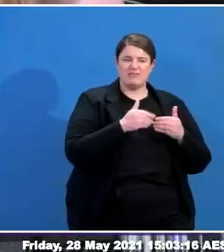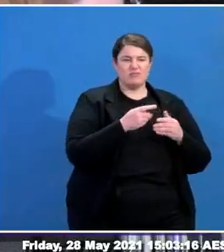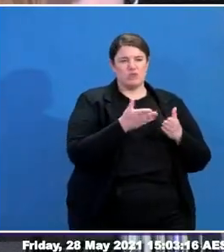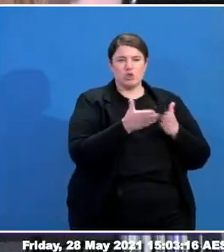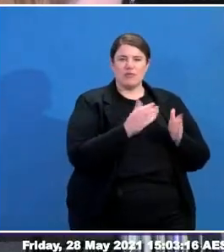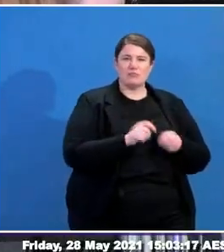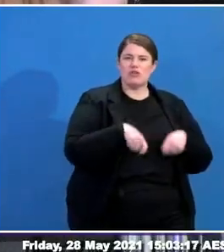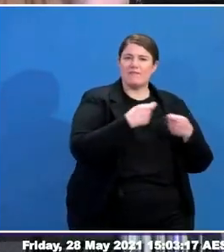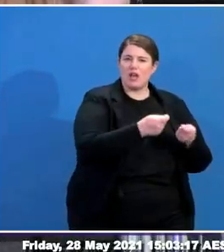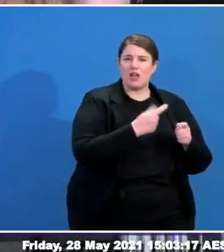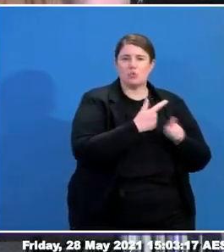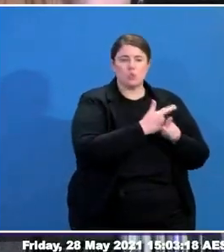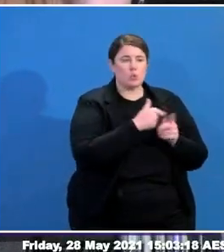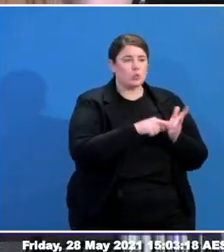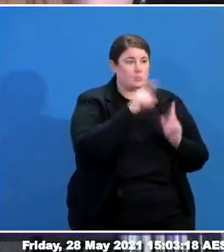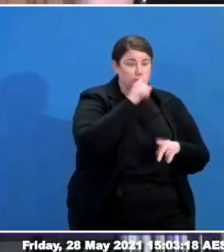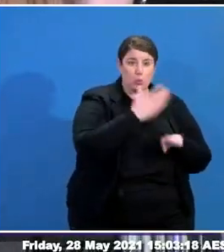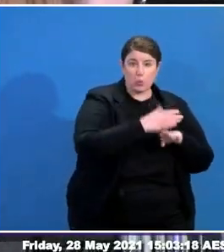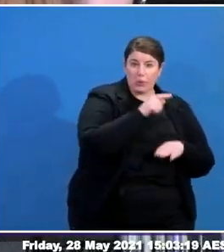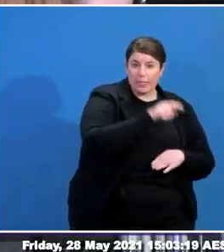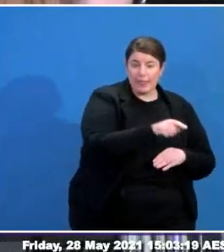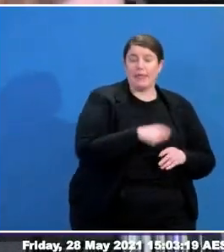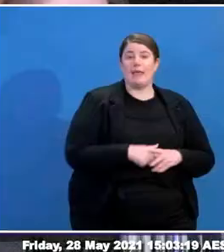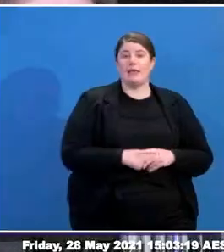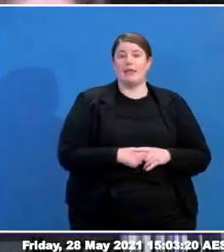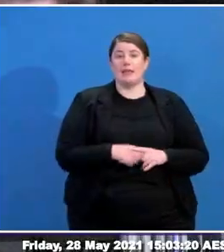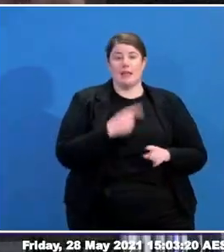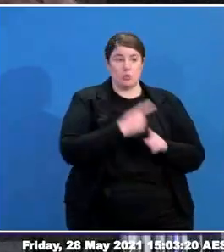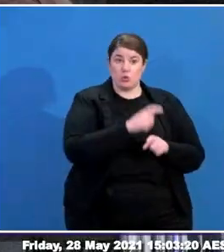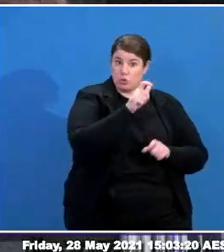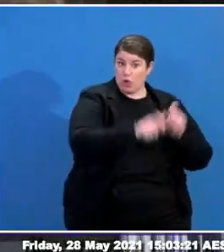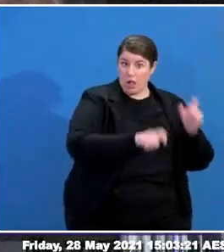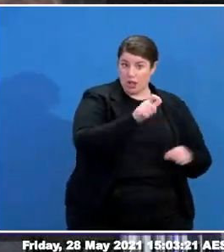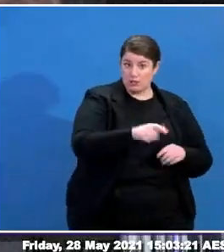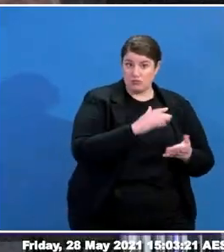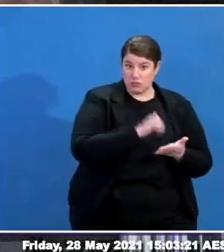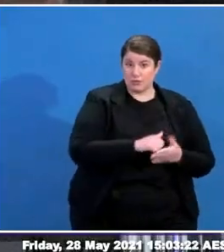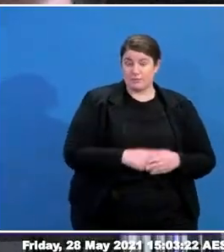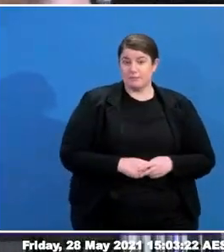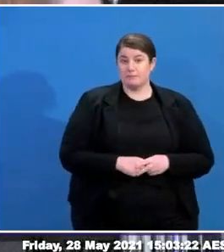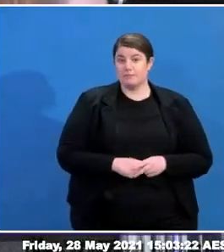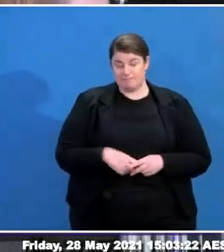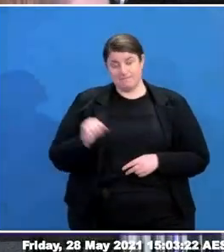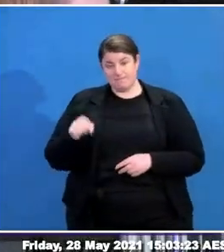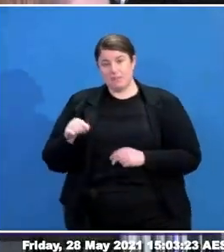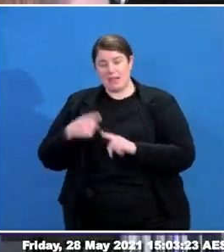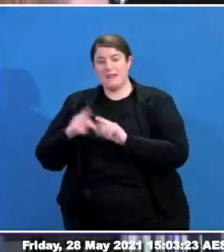And speaking to some employees and clients; is that right? Yes, and families of clients as well.